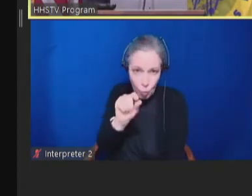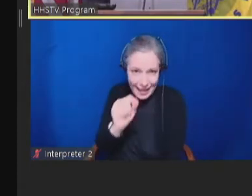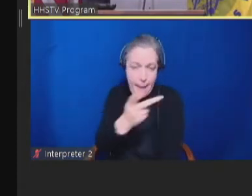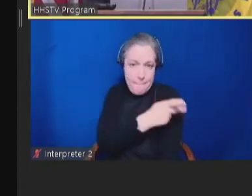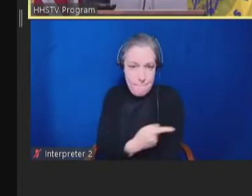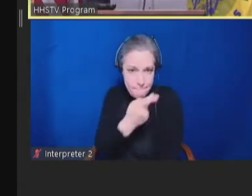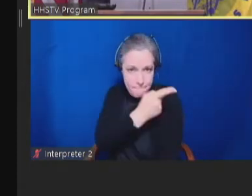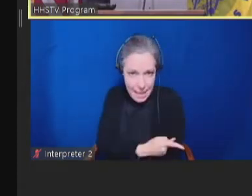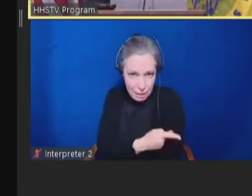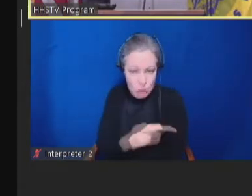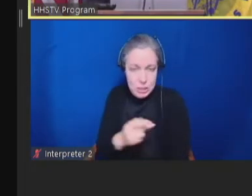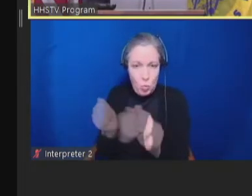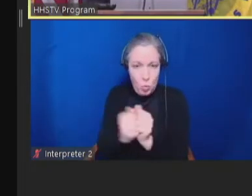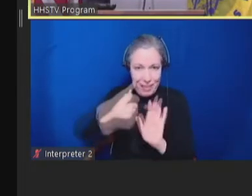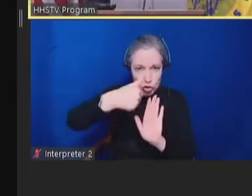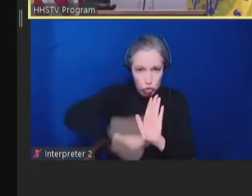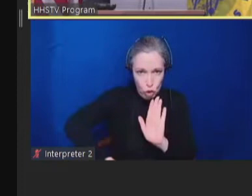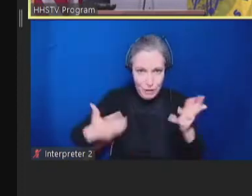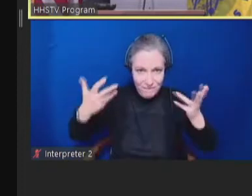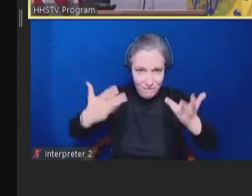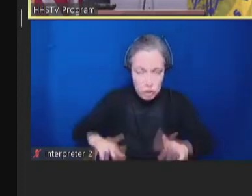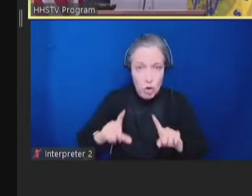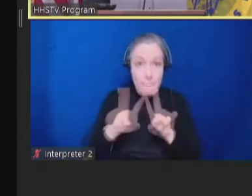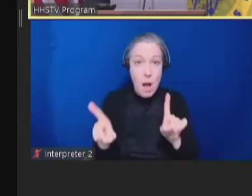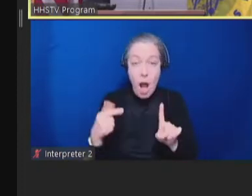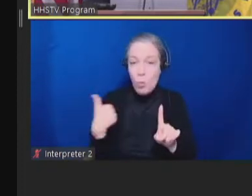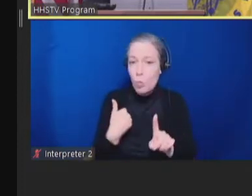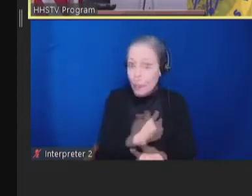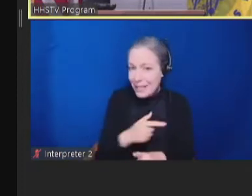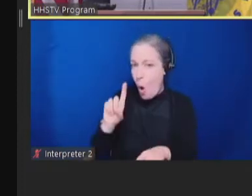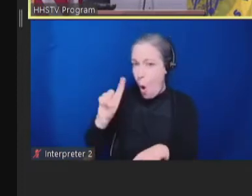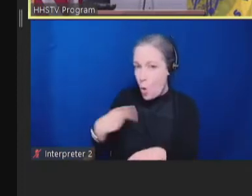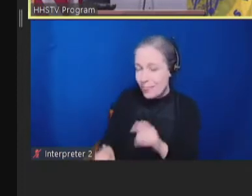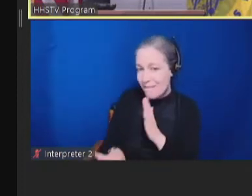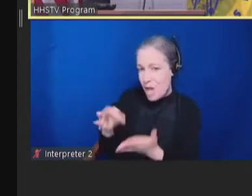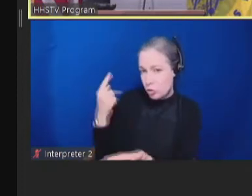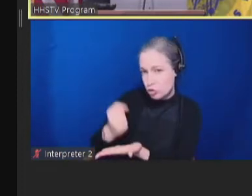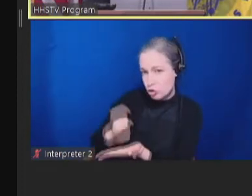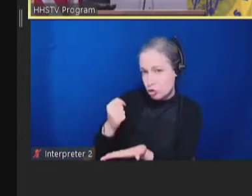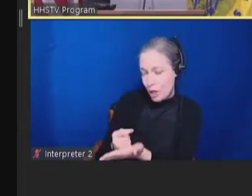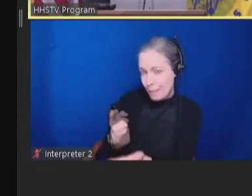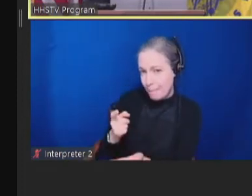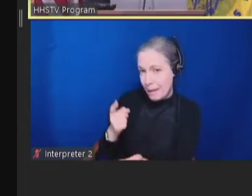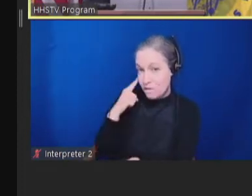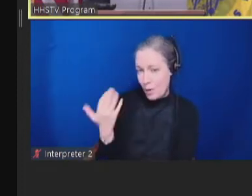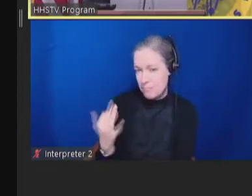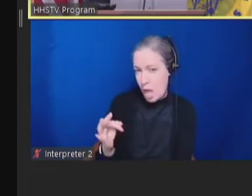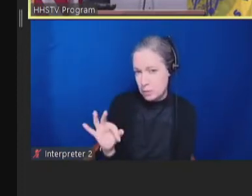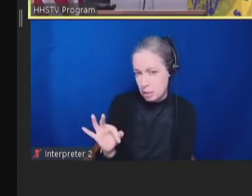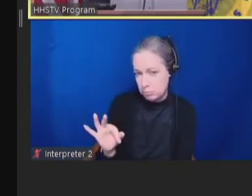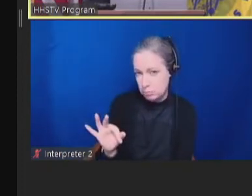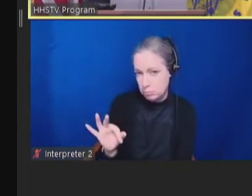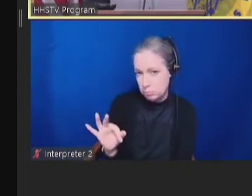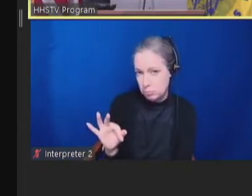patients, we ended up needing to treat only 19 patients with surgery, followed by atezolizumab.